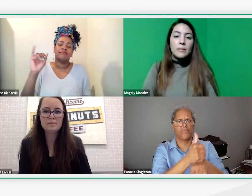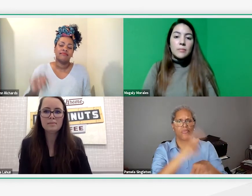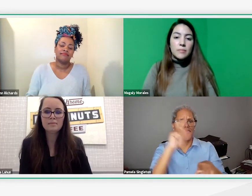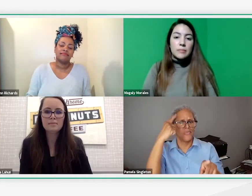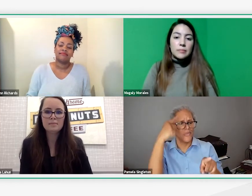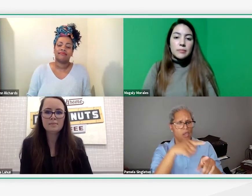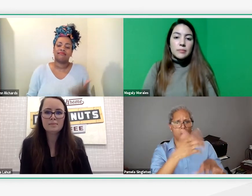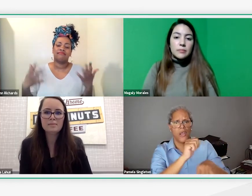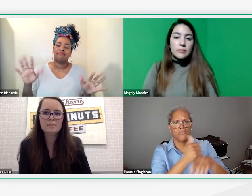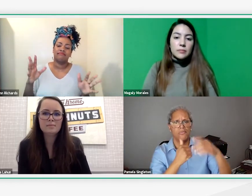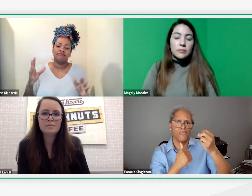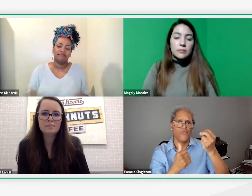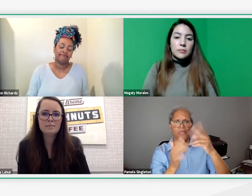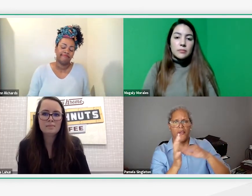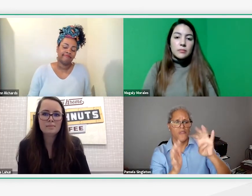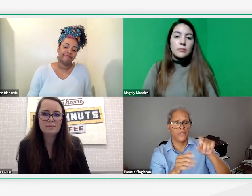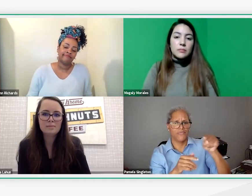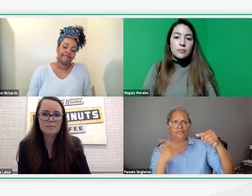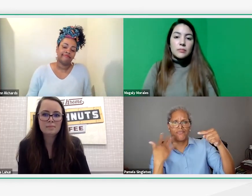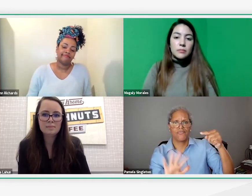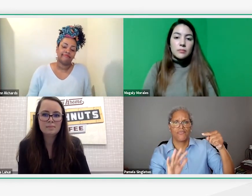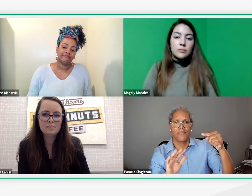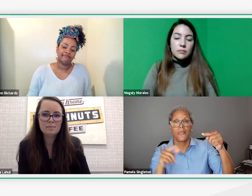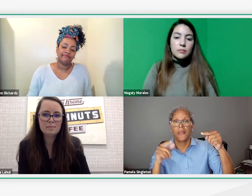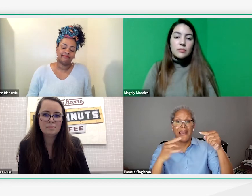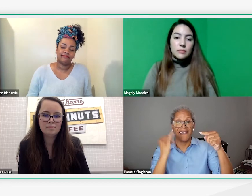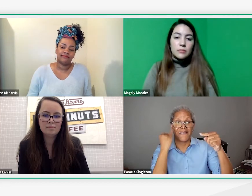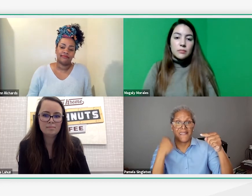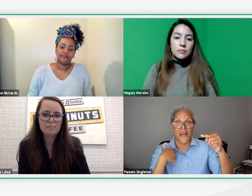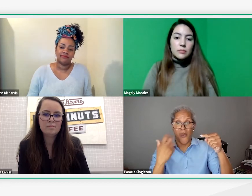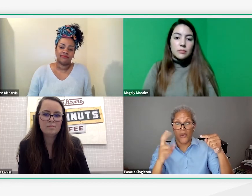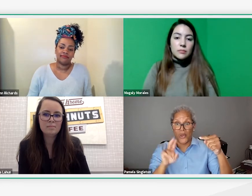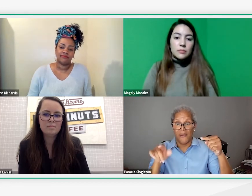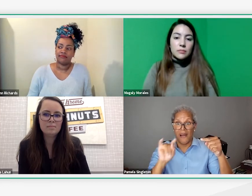deduction, you don't get to take those. That means: If you took the $12,400 standard